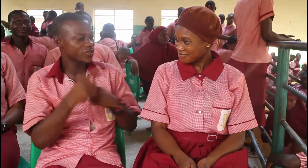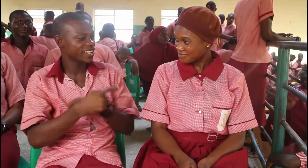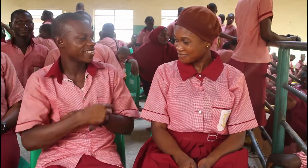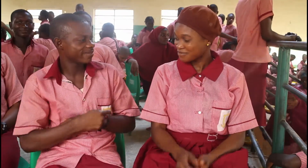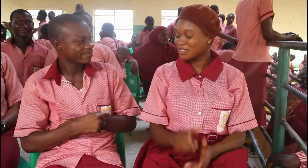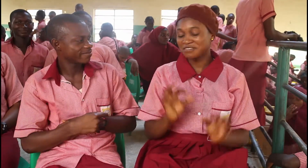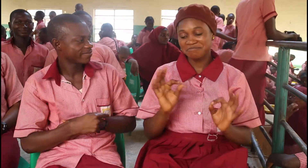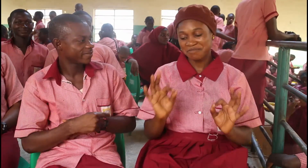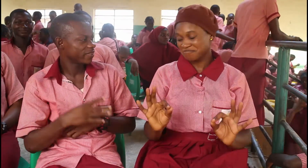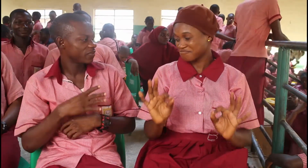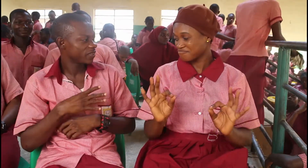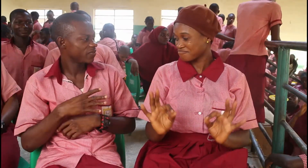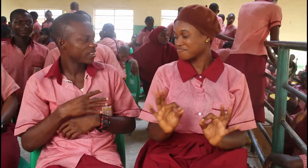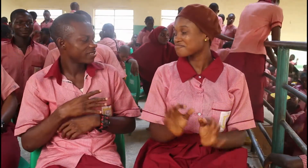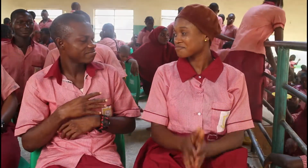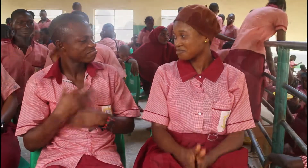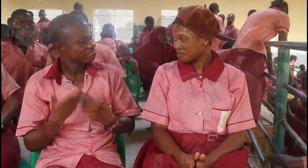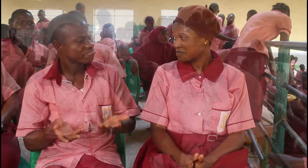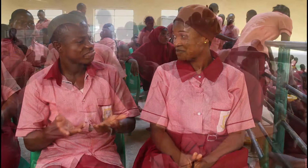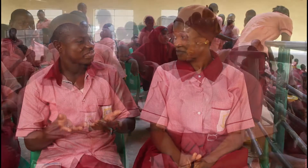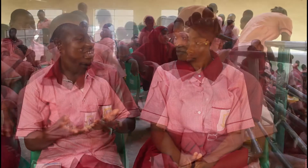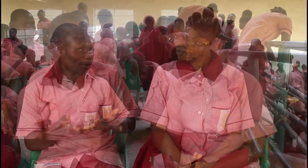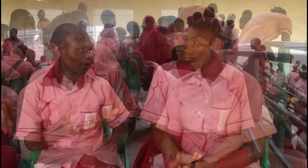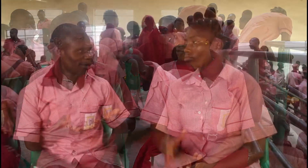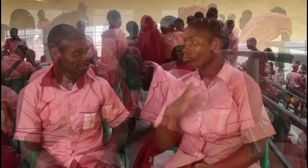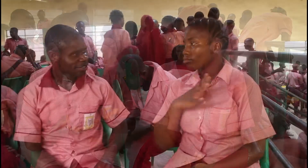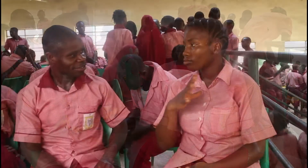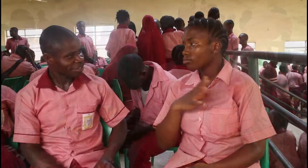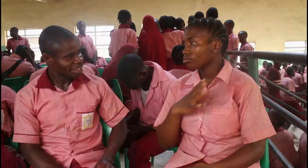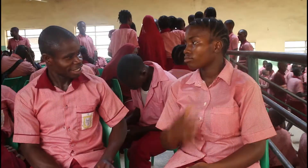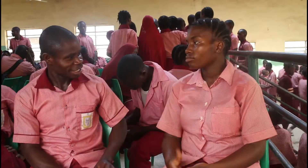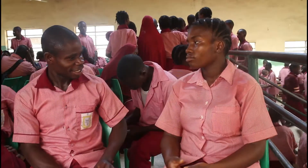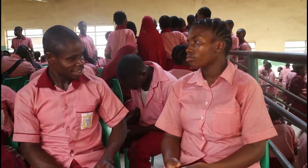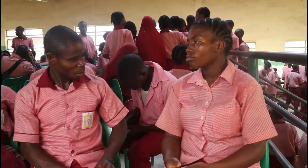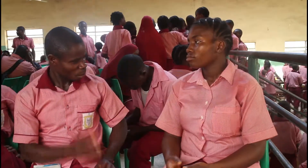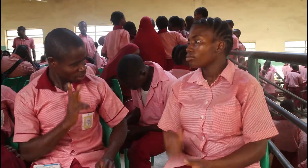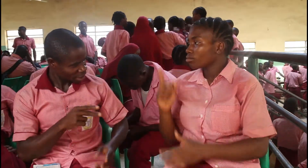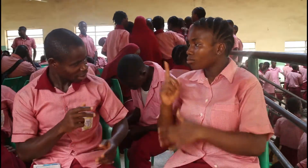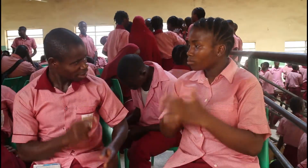hearing siblings and parents and before you know it,